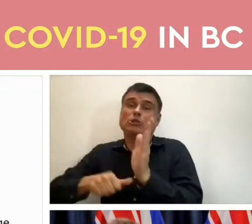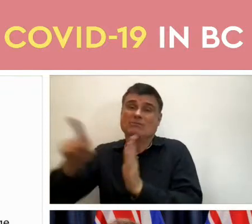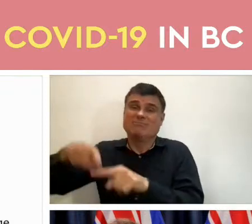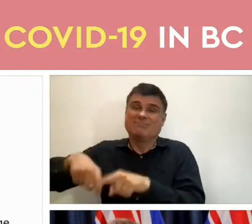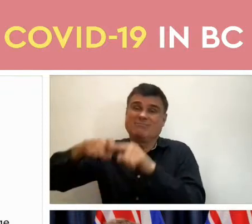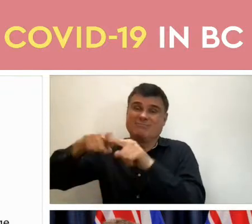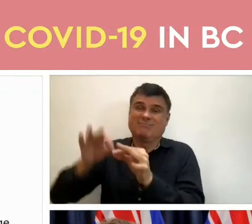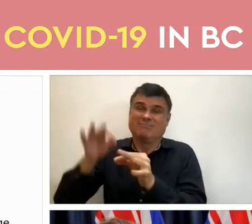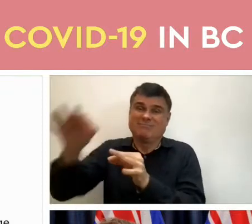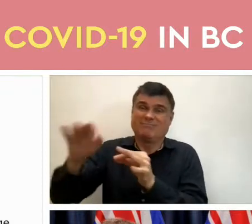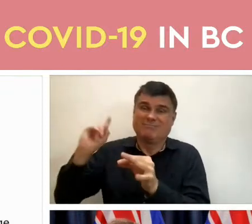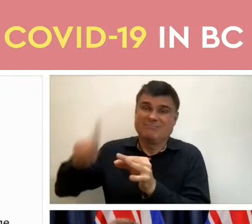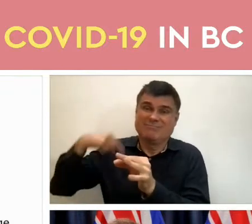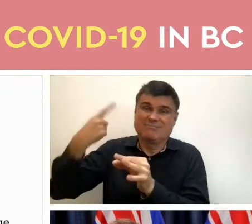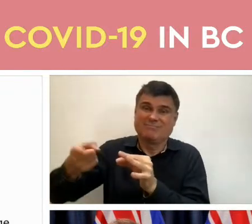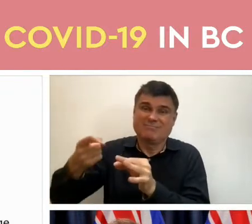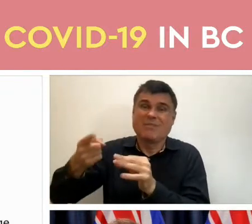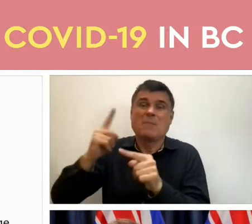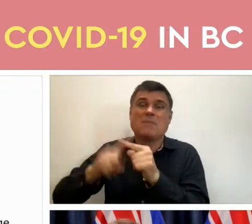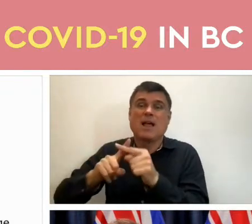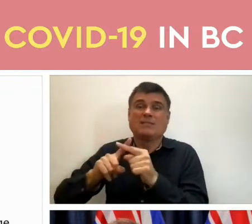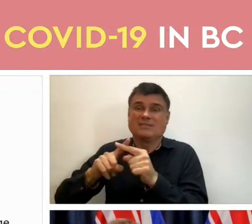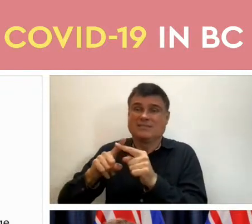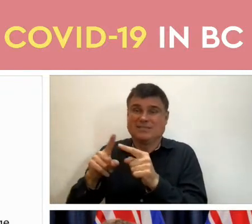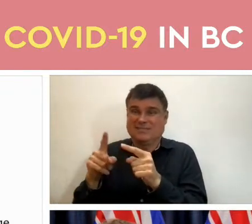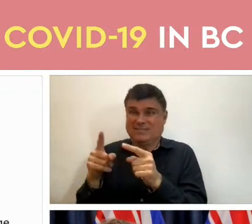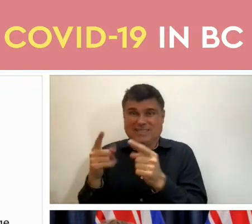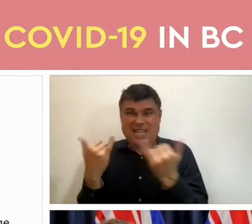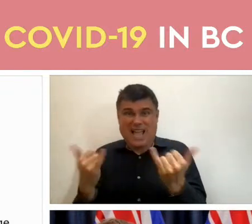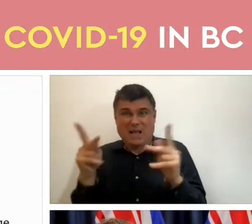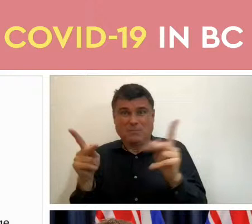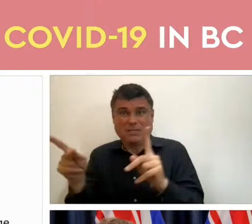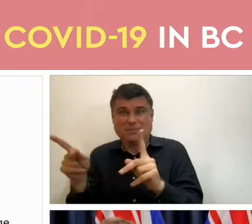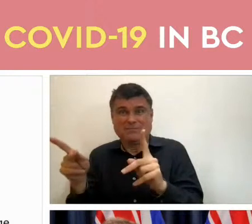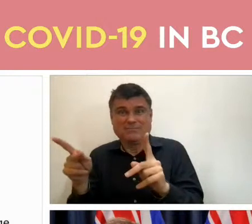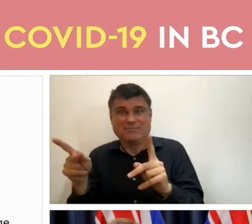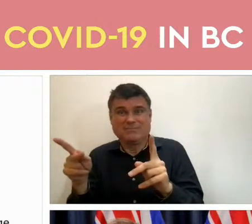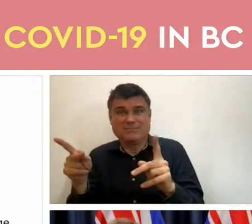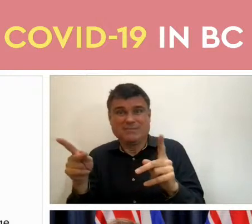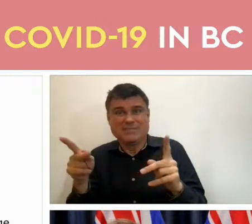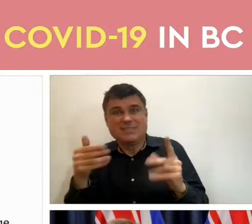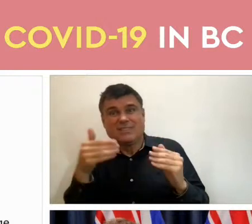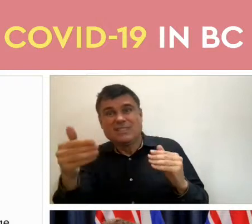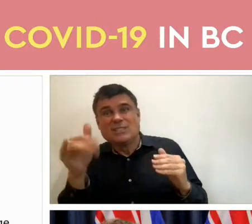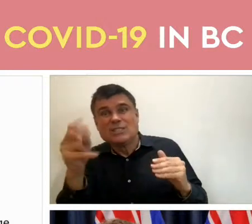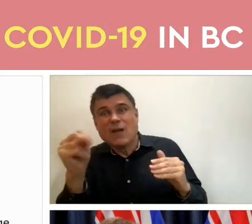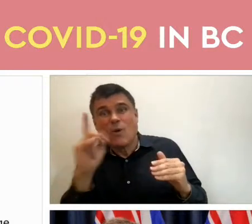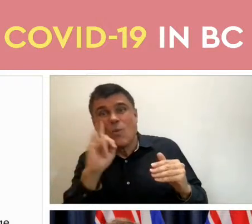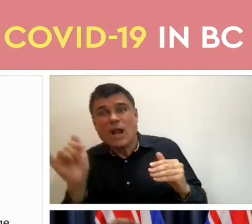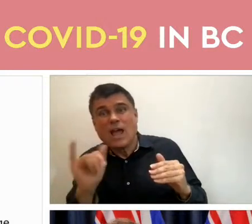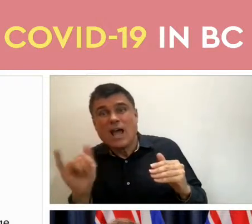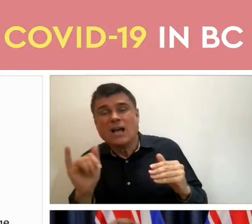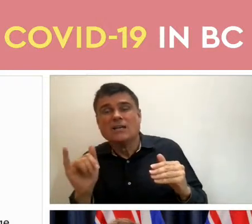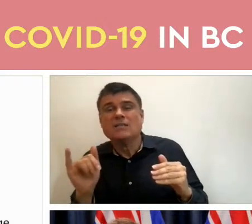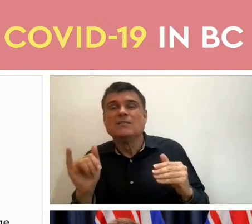those who will be impacted in January are dealing with additional anxiety and a